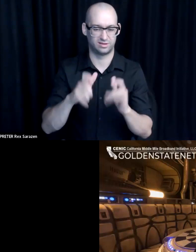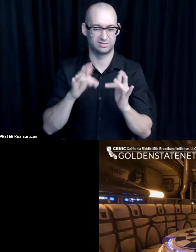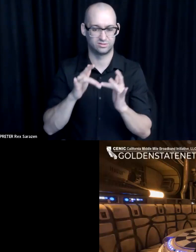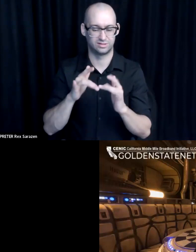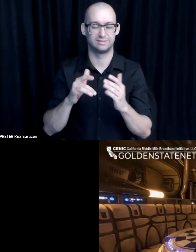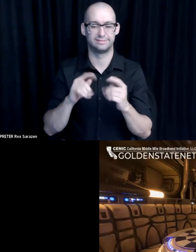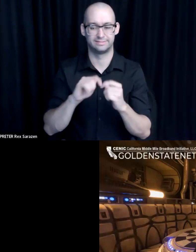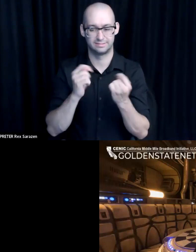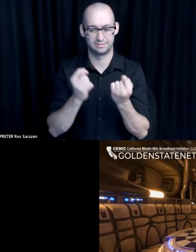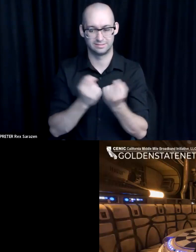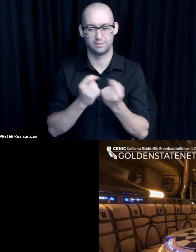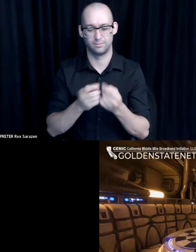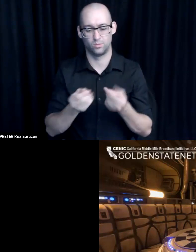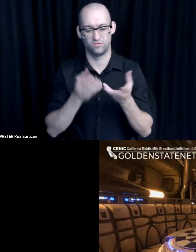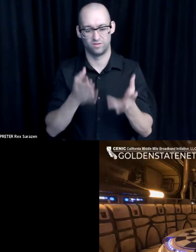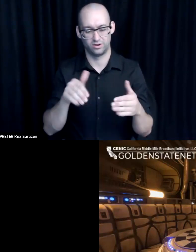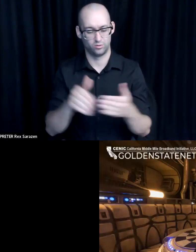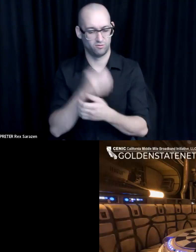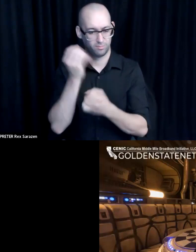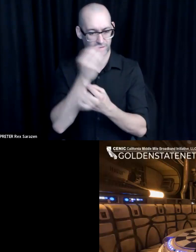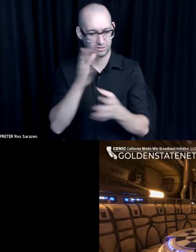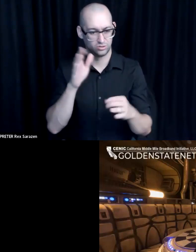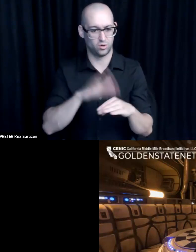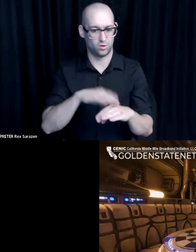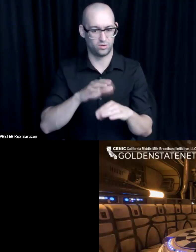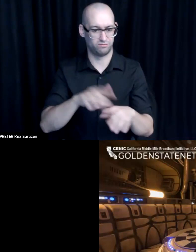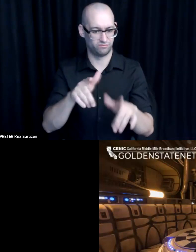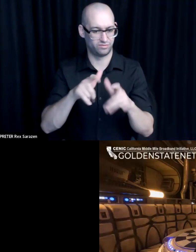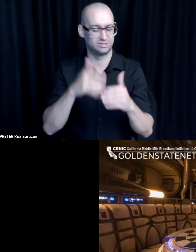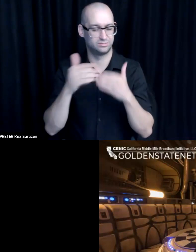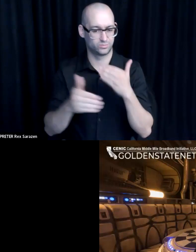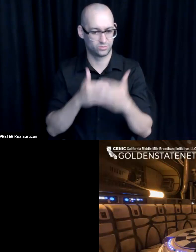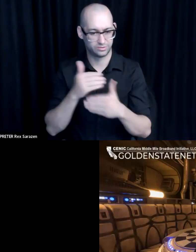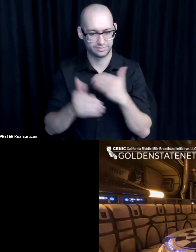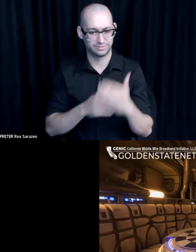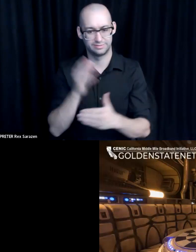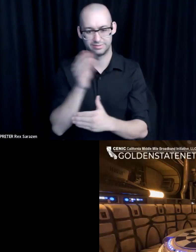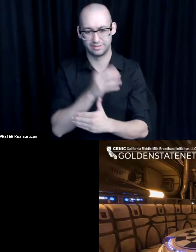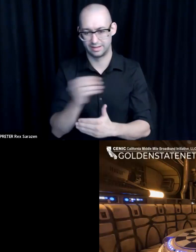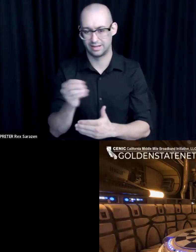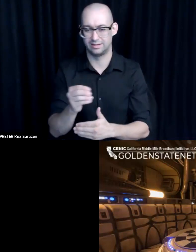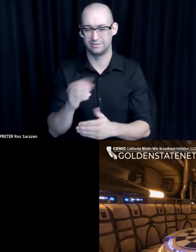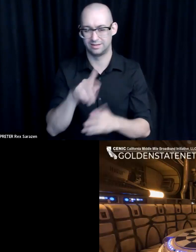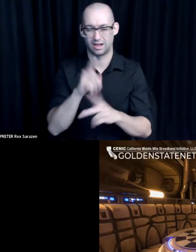provided an update on the both the optimization process and the kind of the phase one mileage